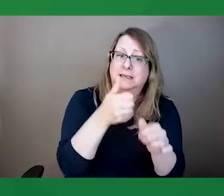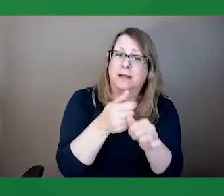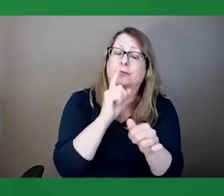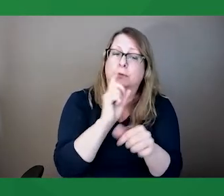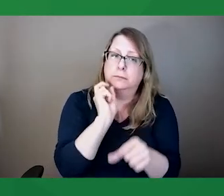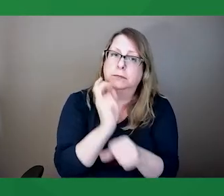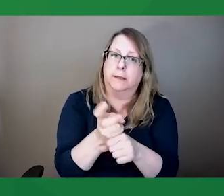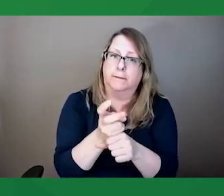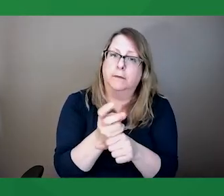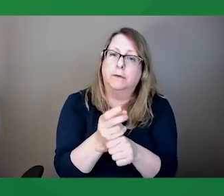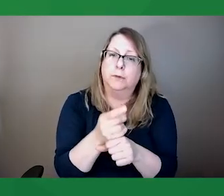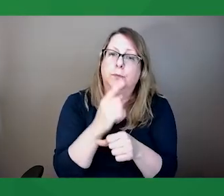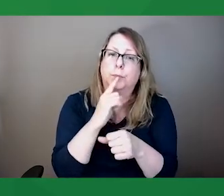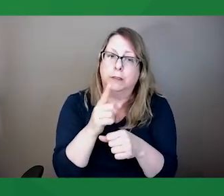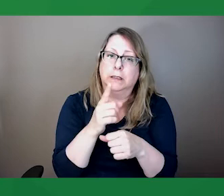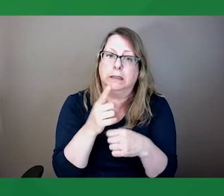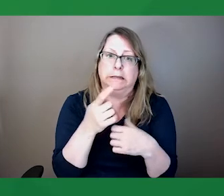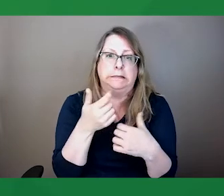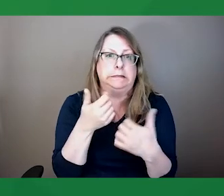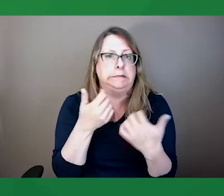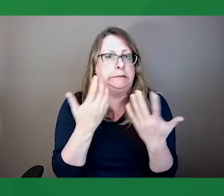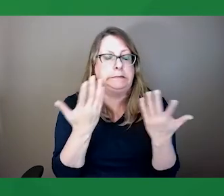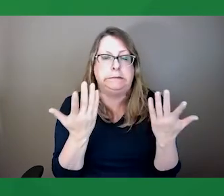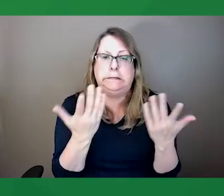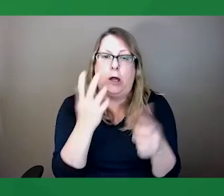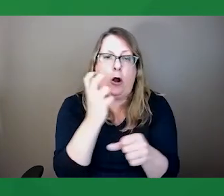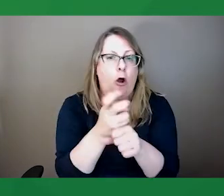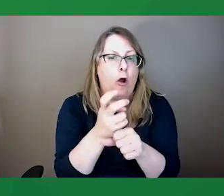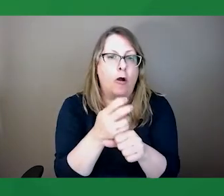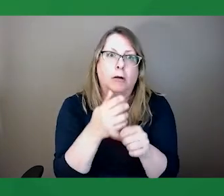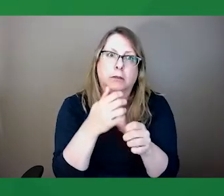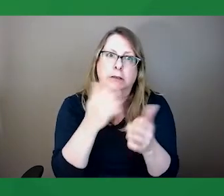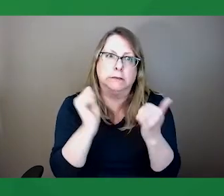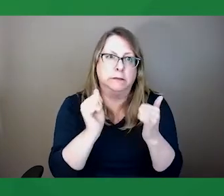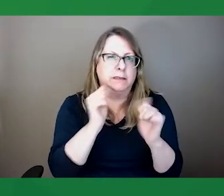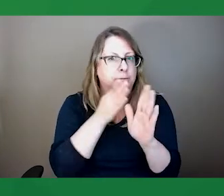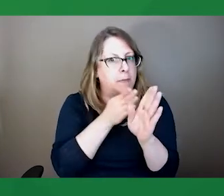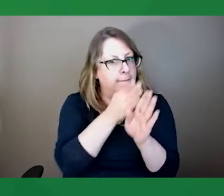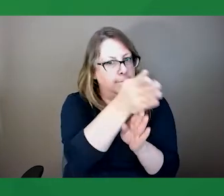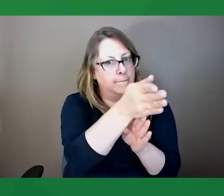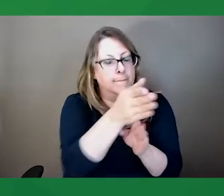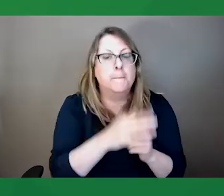It's not, it's an art itself, right? At the same time, if you're going to be working on web accessibility,